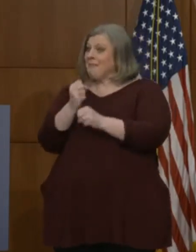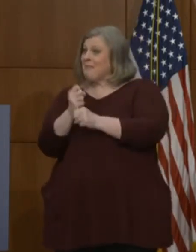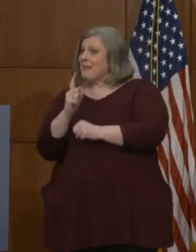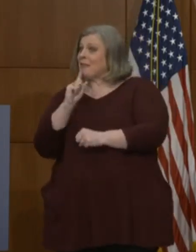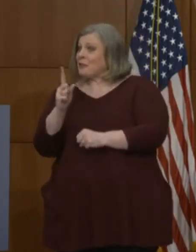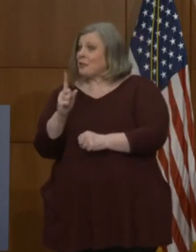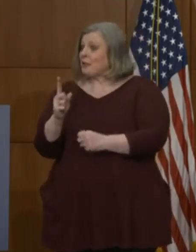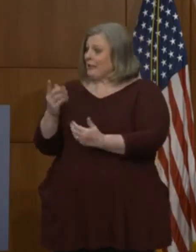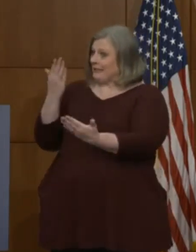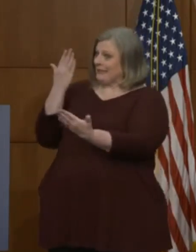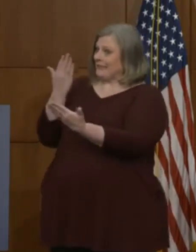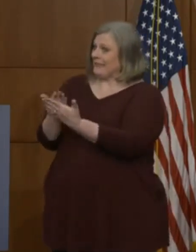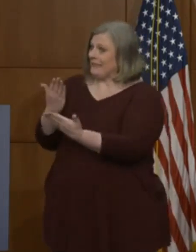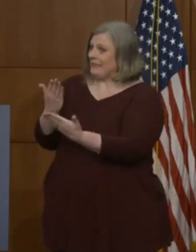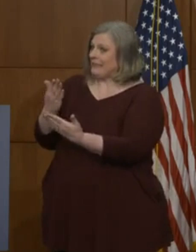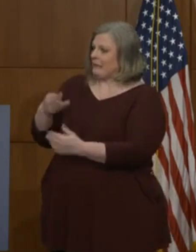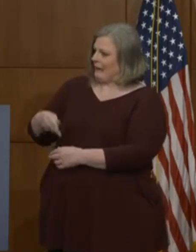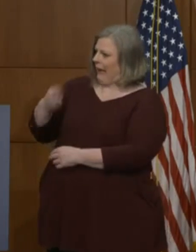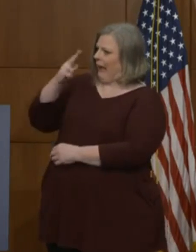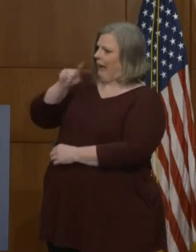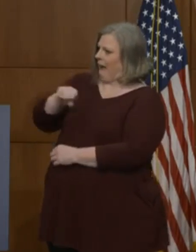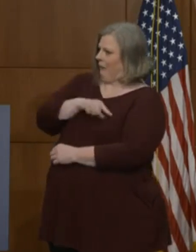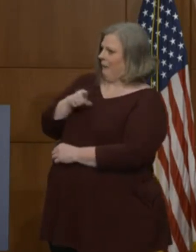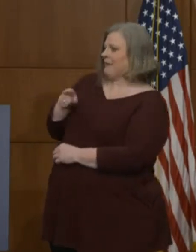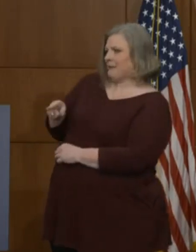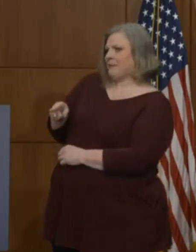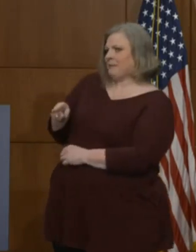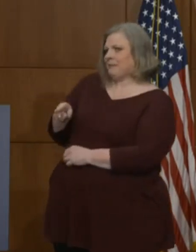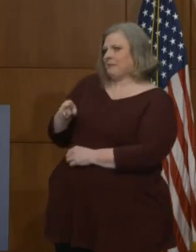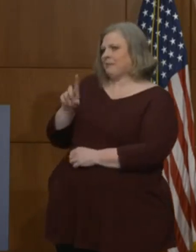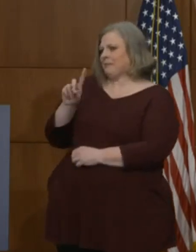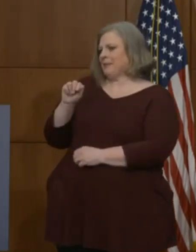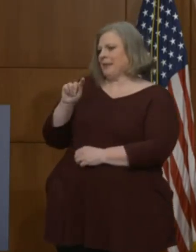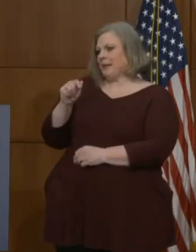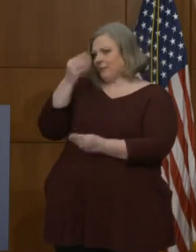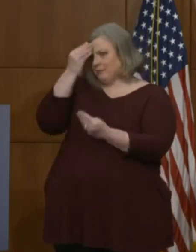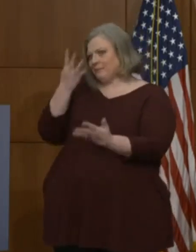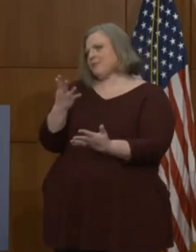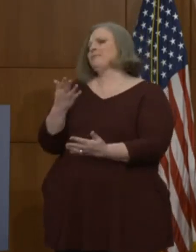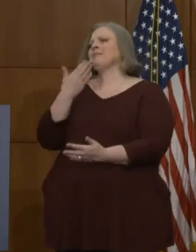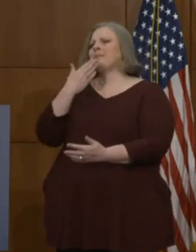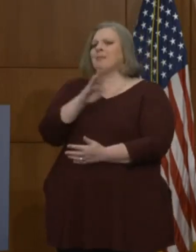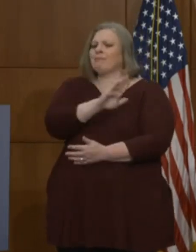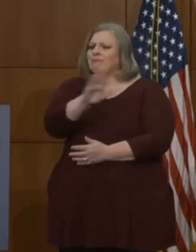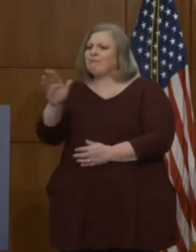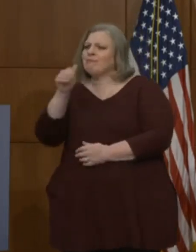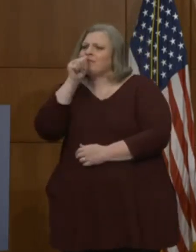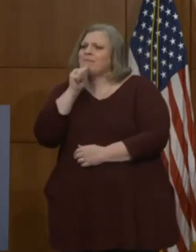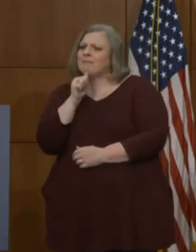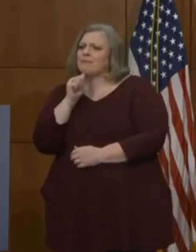POSSIBLE. BUT IT’S IMPORTANT THAT WE’VE THAT THAT DATA AND THAT WE’VE THAT THAT DATA AND MAKE SURE THAT IT’S REALLY HIGH MAKE SURE THAT IT’S REALLY HIGH QUALITY AND ACCURATE SITE WE QUALITY AND ACCURATE SITE WE WOULD LIKE TO THANK YOU ALL FOR